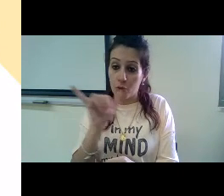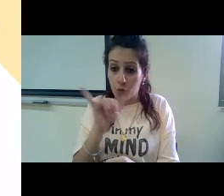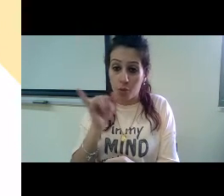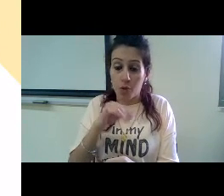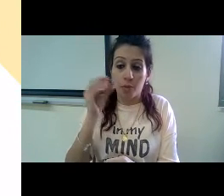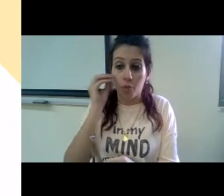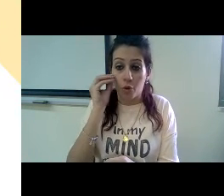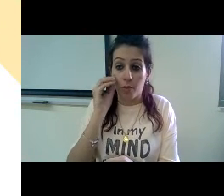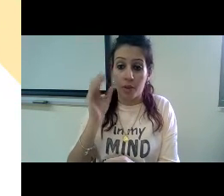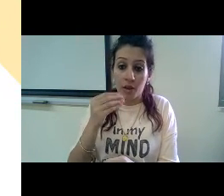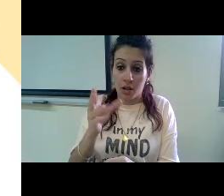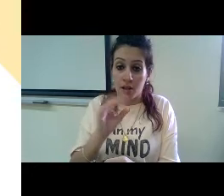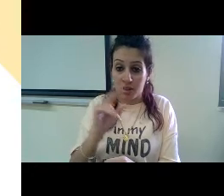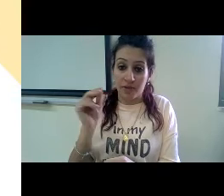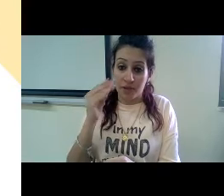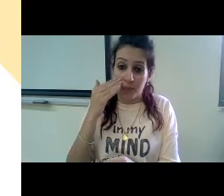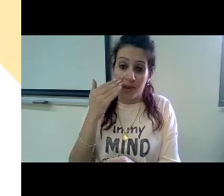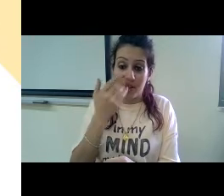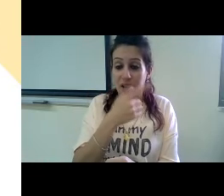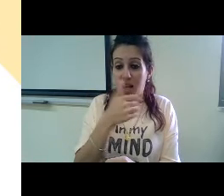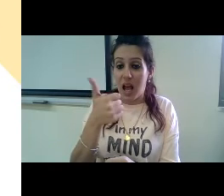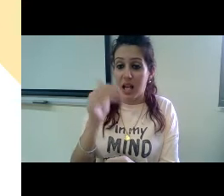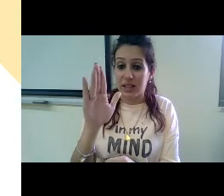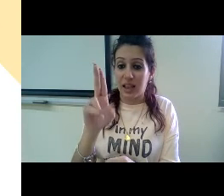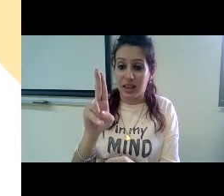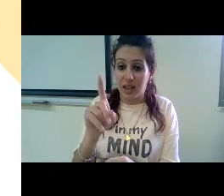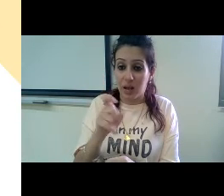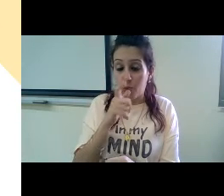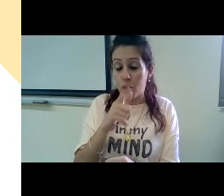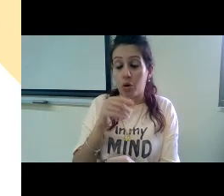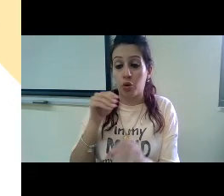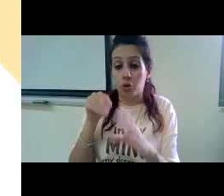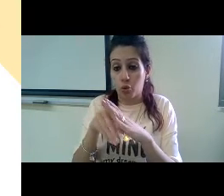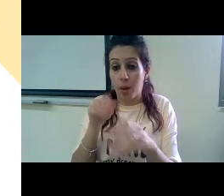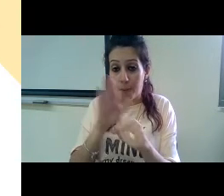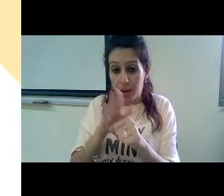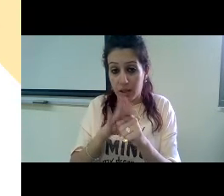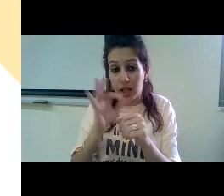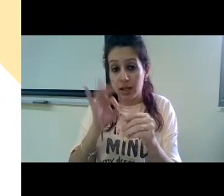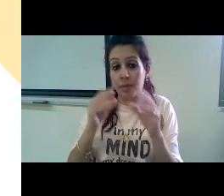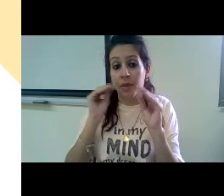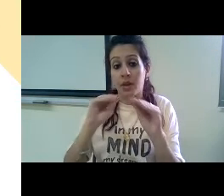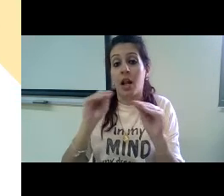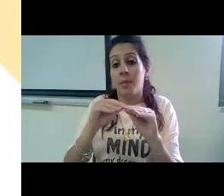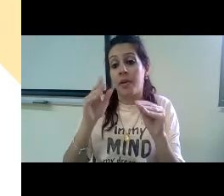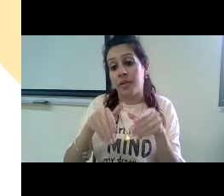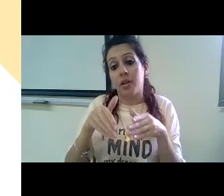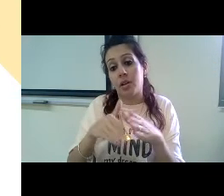Also the school can know the family situation and priorities. Next, please.